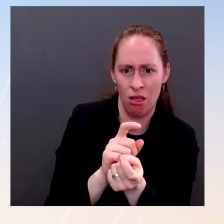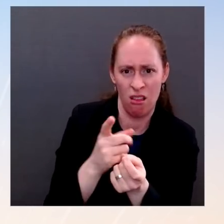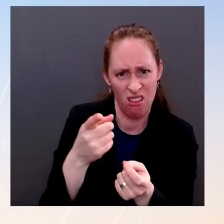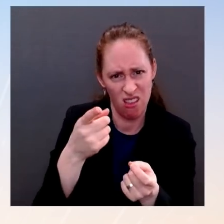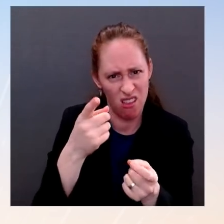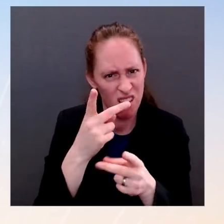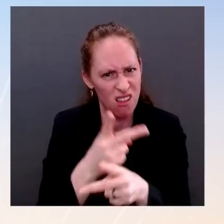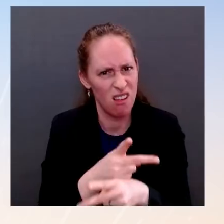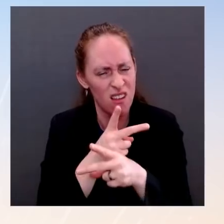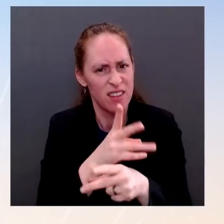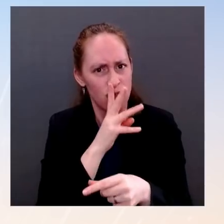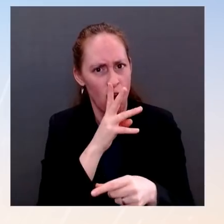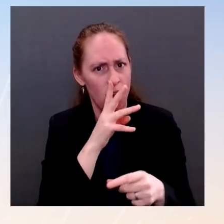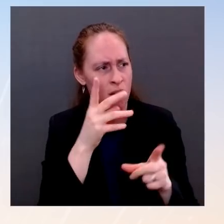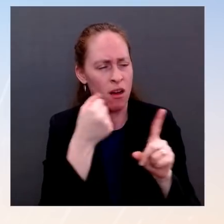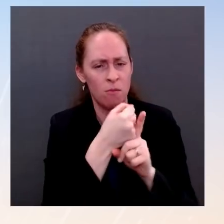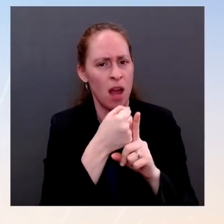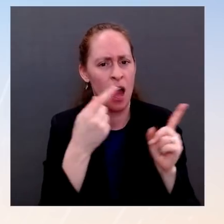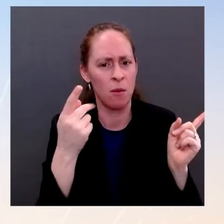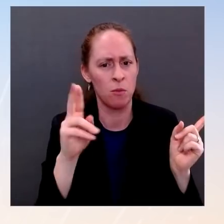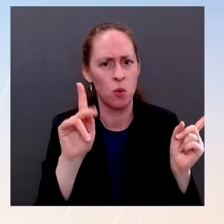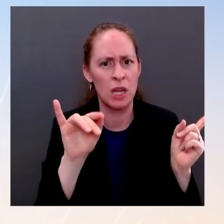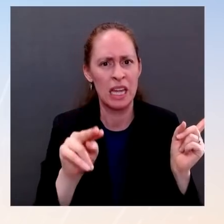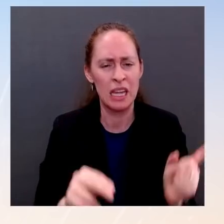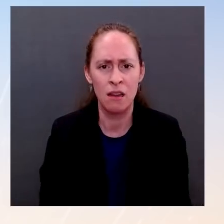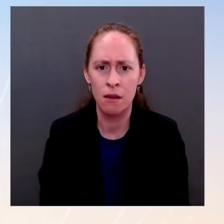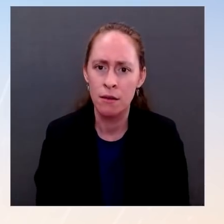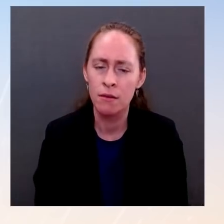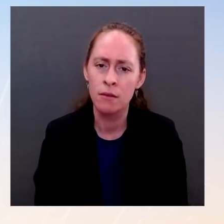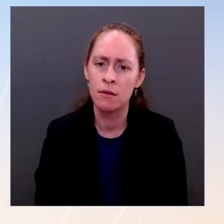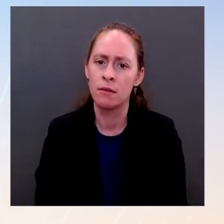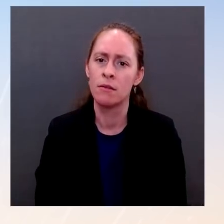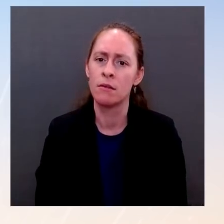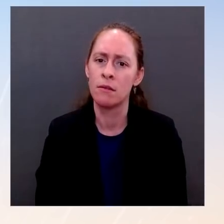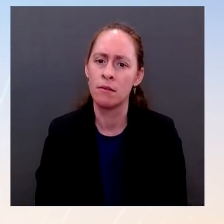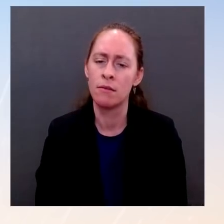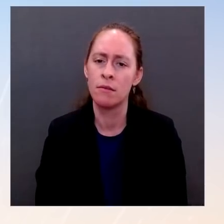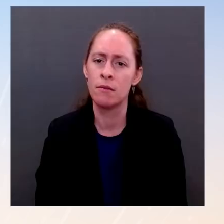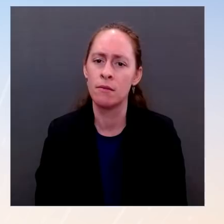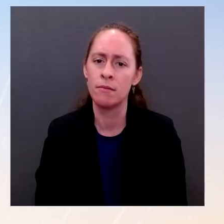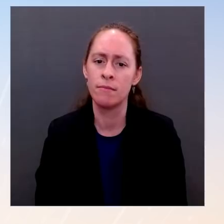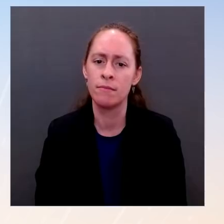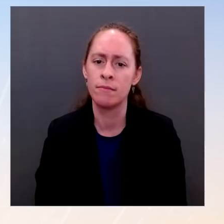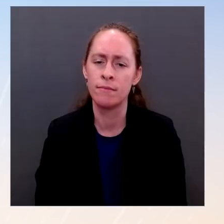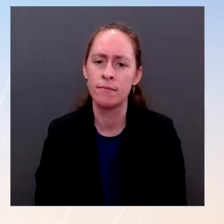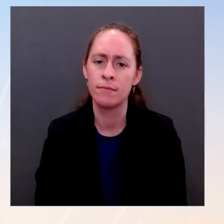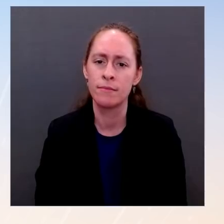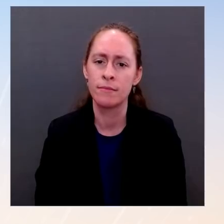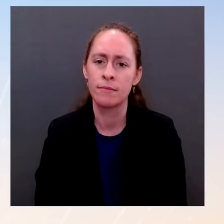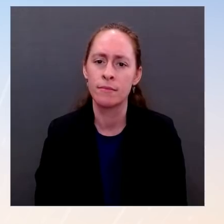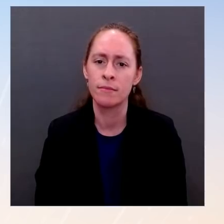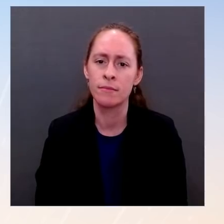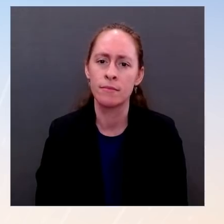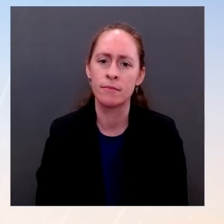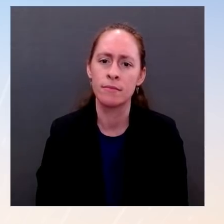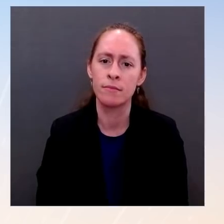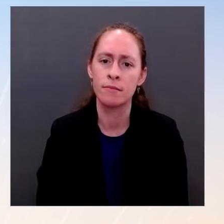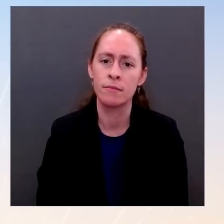and we believe we sent the wrong message; that was not intended. Our intended message we were sending at that time was that --